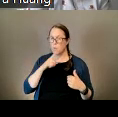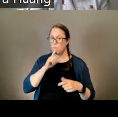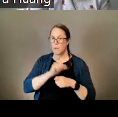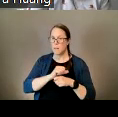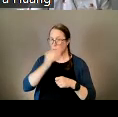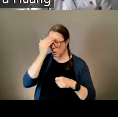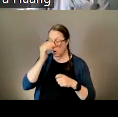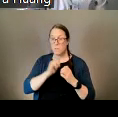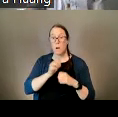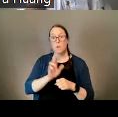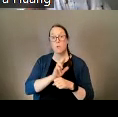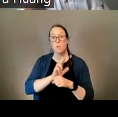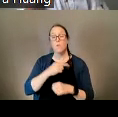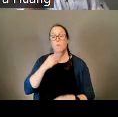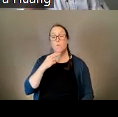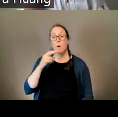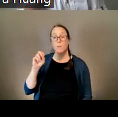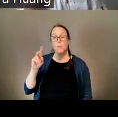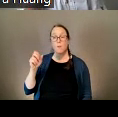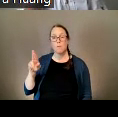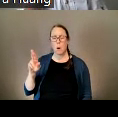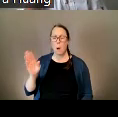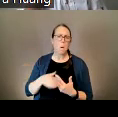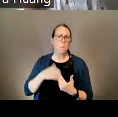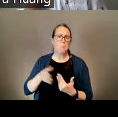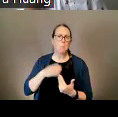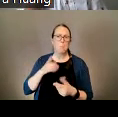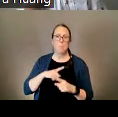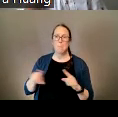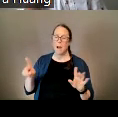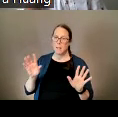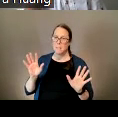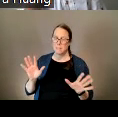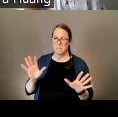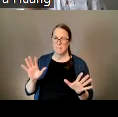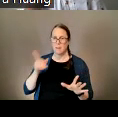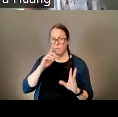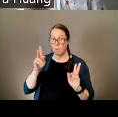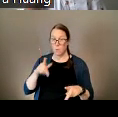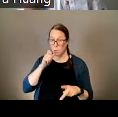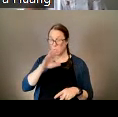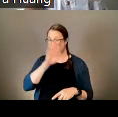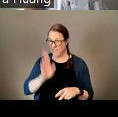to use Voiceover it's not too hard. But for someone who's never used Voiceover